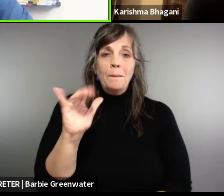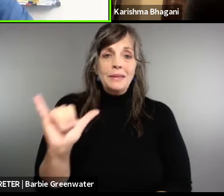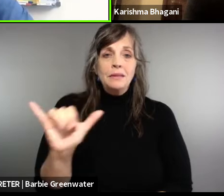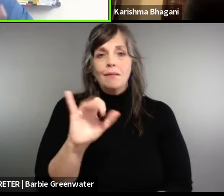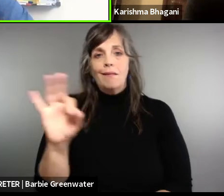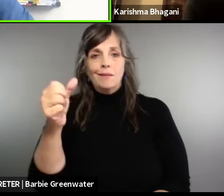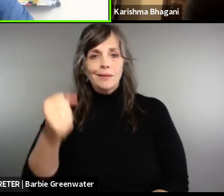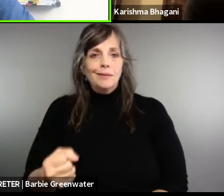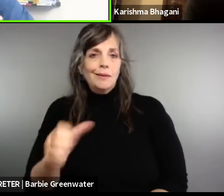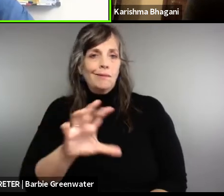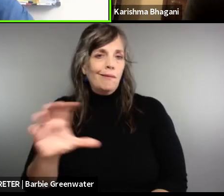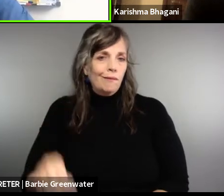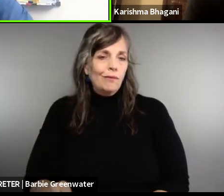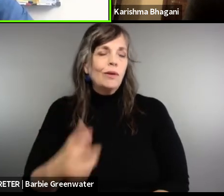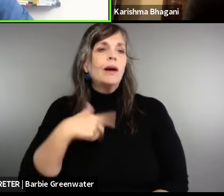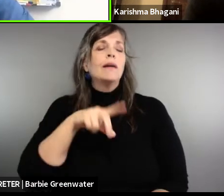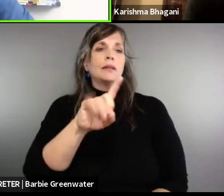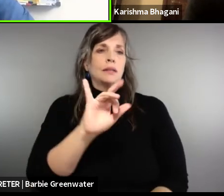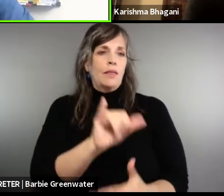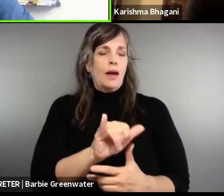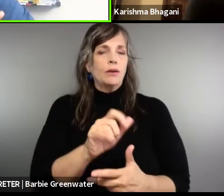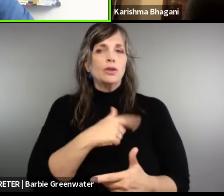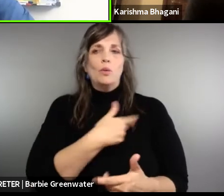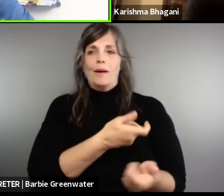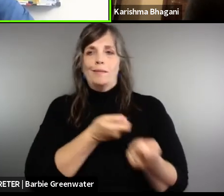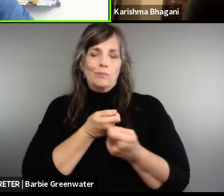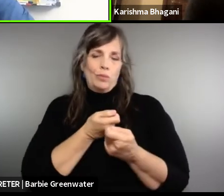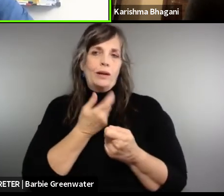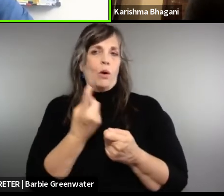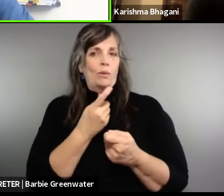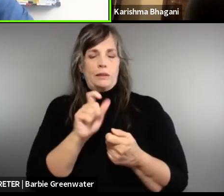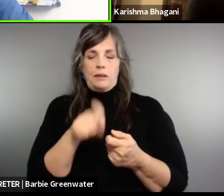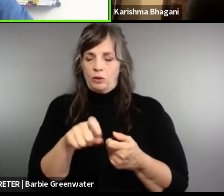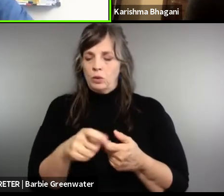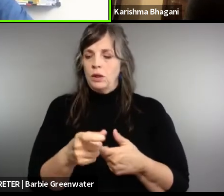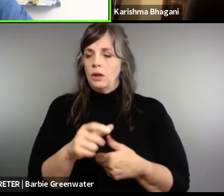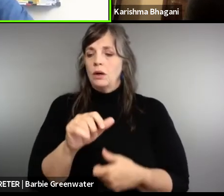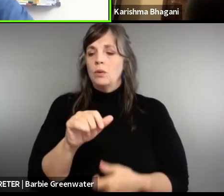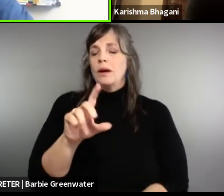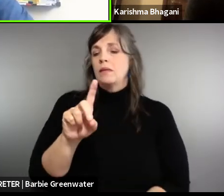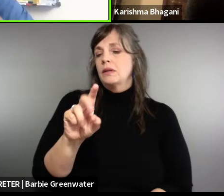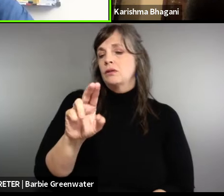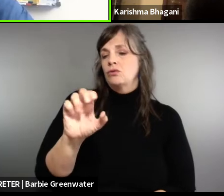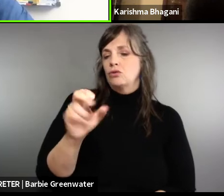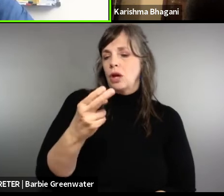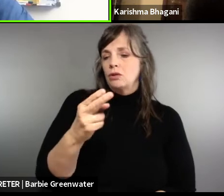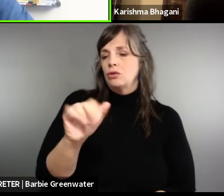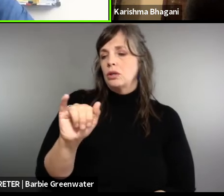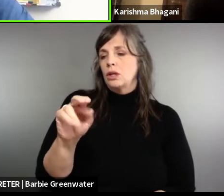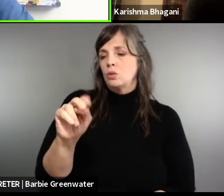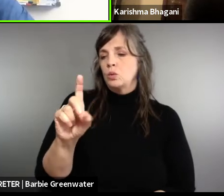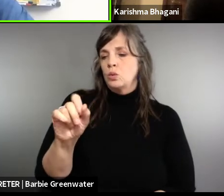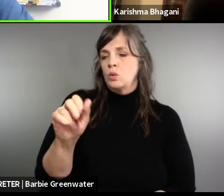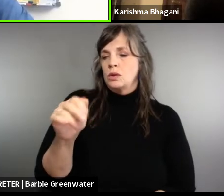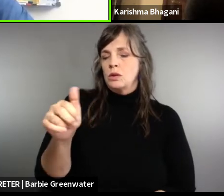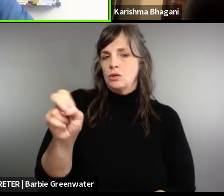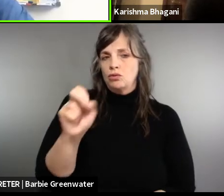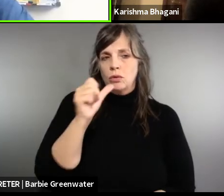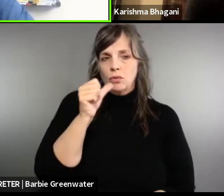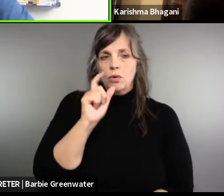So we always have to bring in some Dutch. So we had a Dutch Indonesian girl. We had who's a very well-known